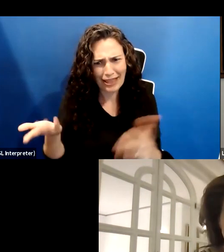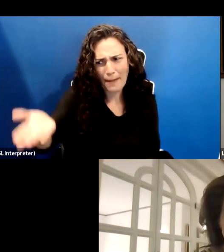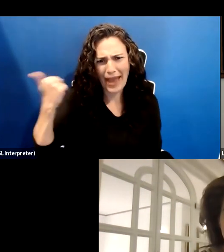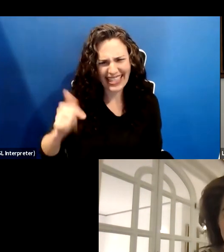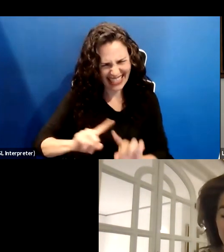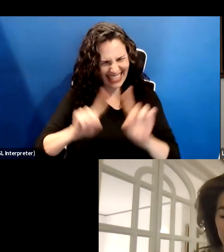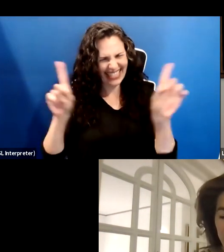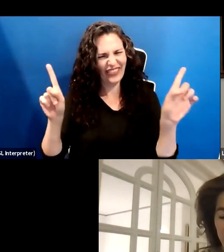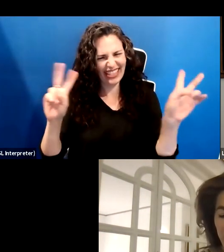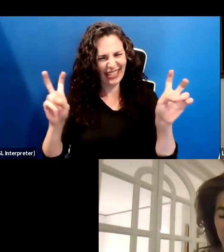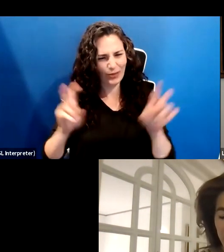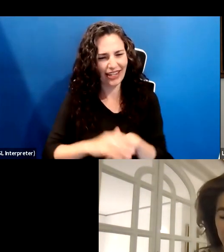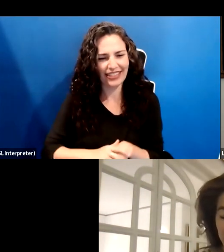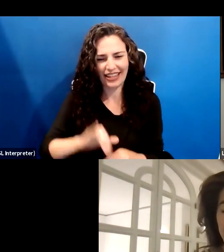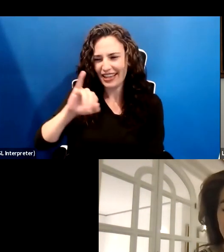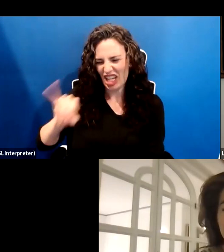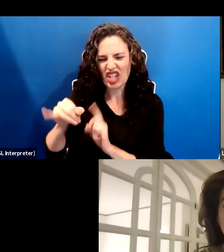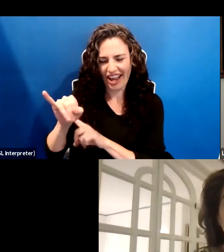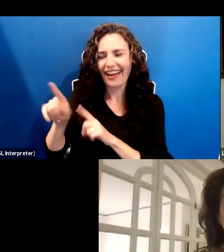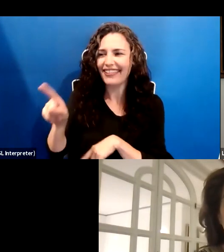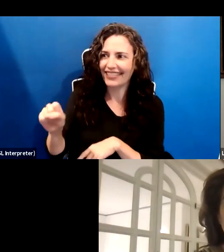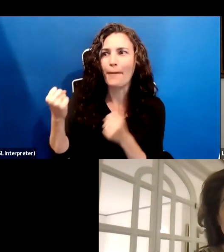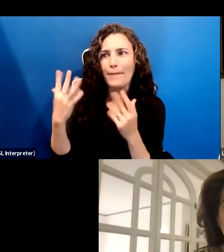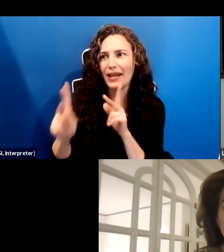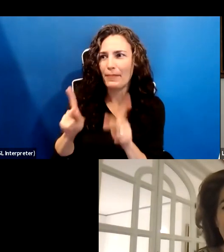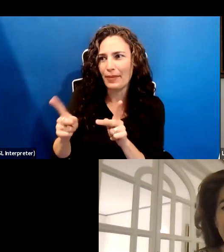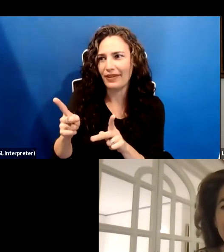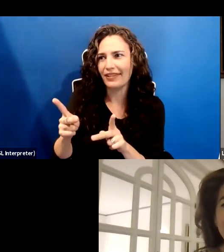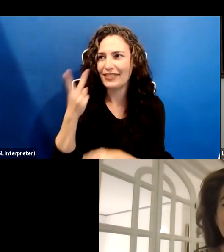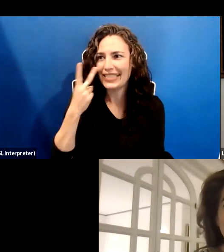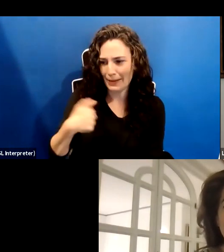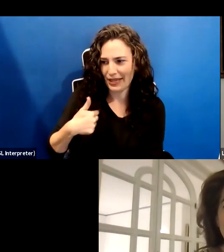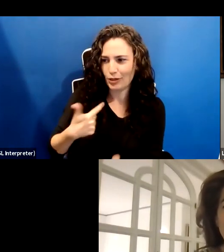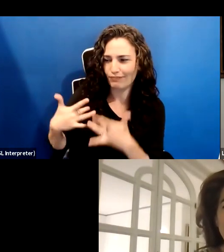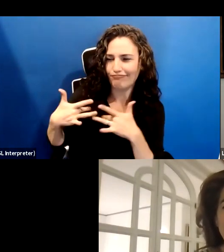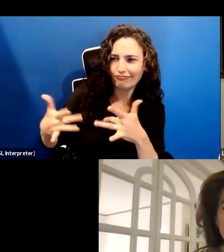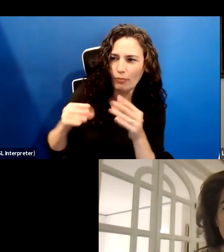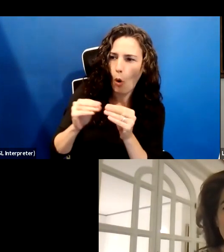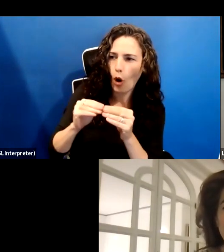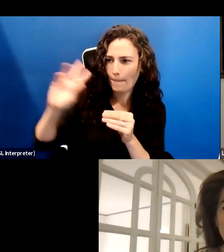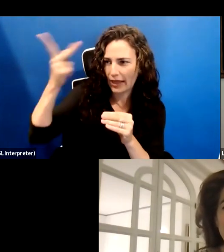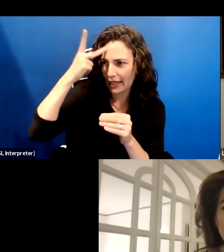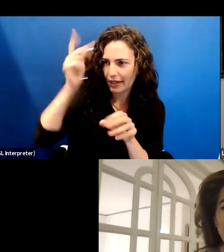Yes, many people have seen me do a lot of political work and all of those films that you mentioned